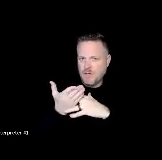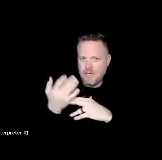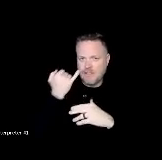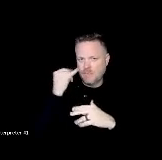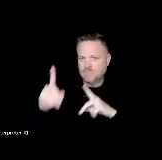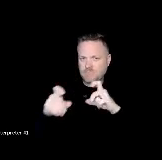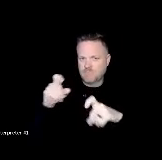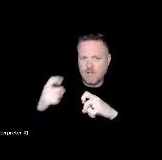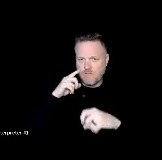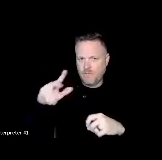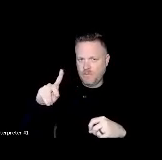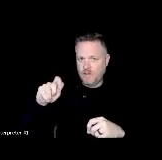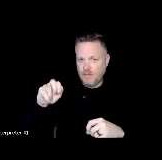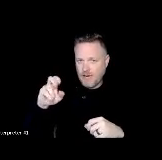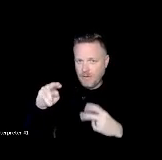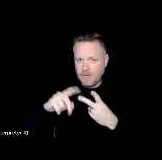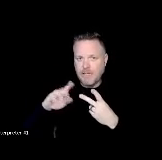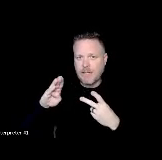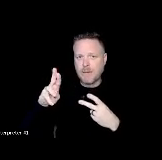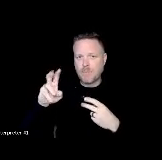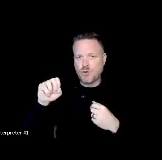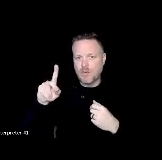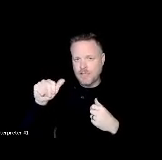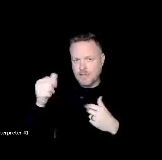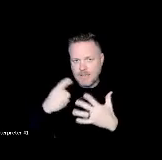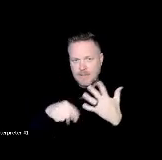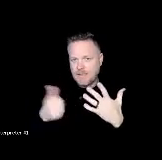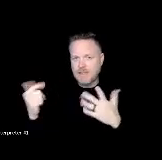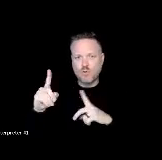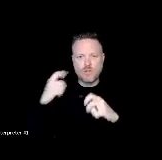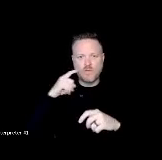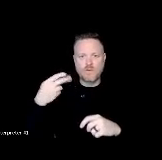Karen or Brenda or if you think of anything else for Hillary. Like I said,